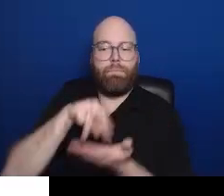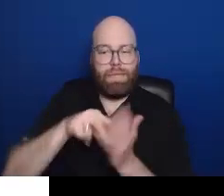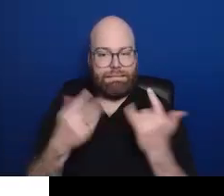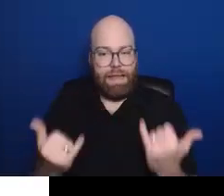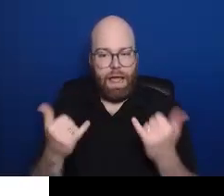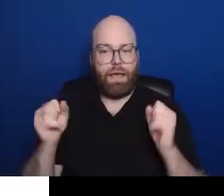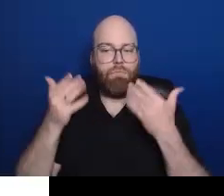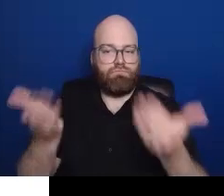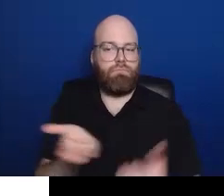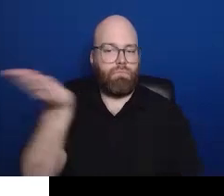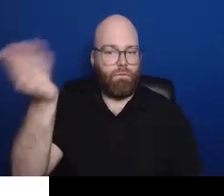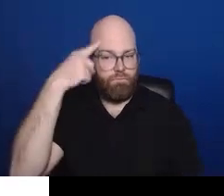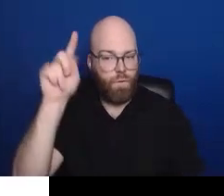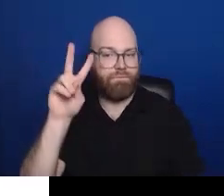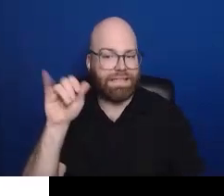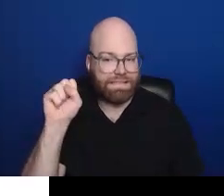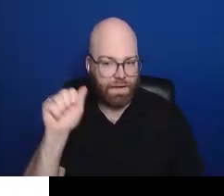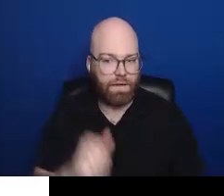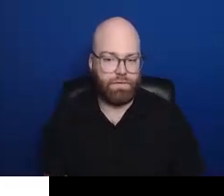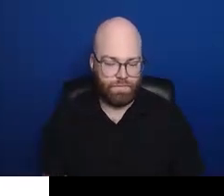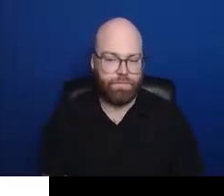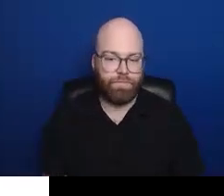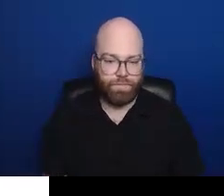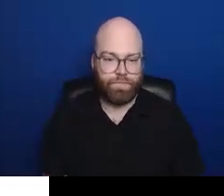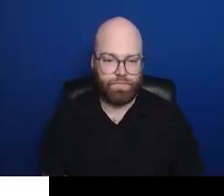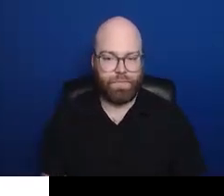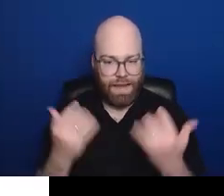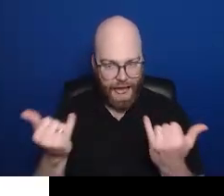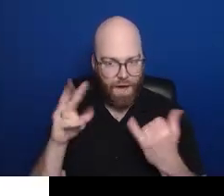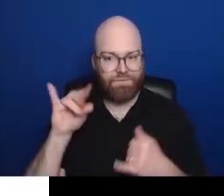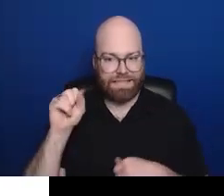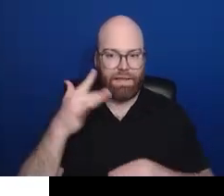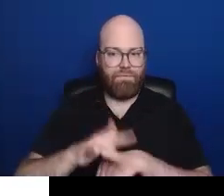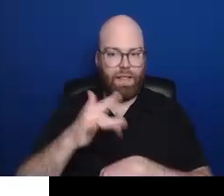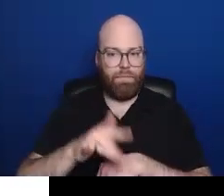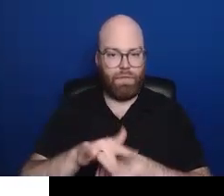So that their date that they have has to be before the date that's published here.